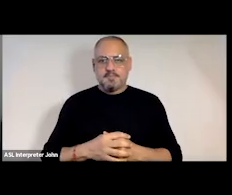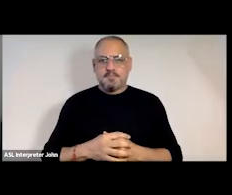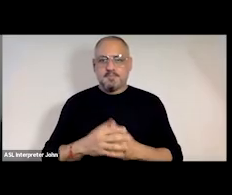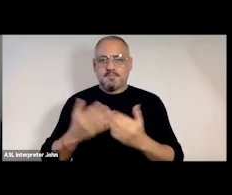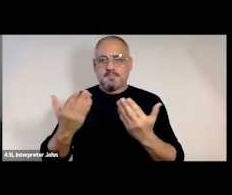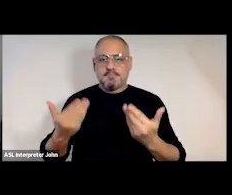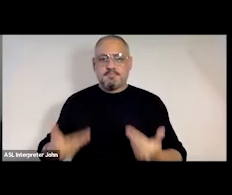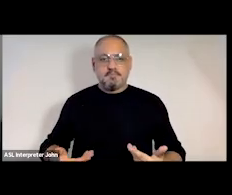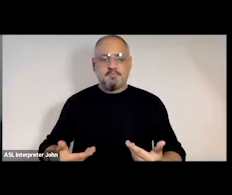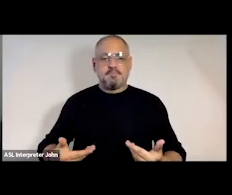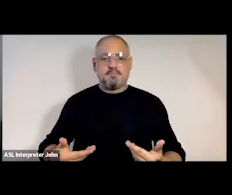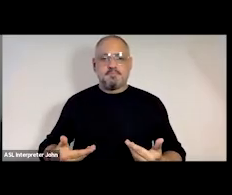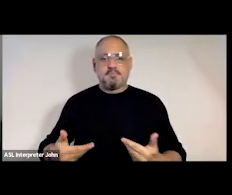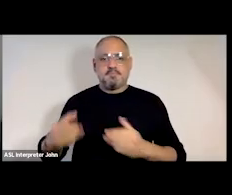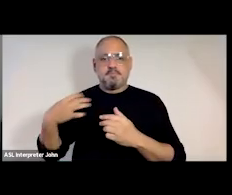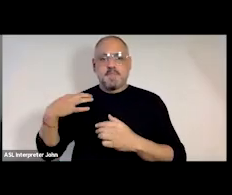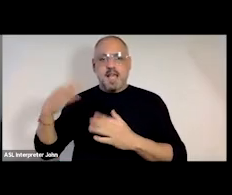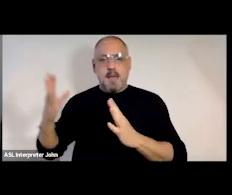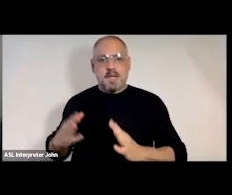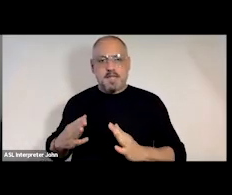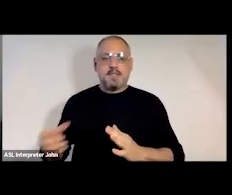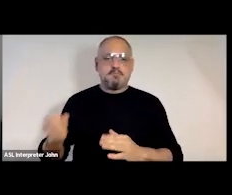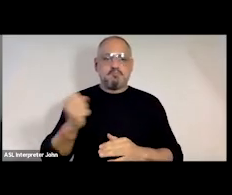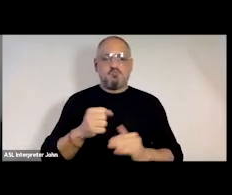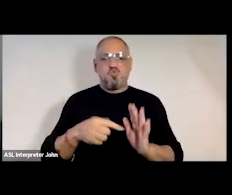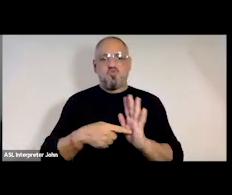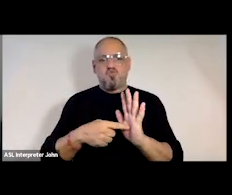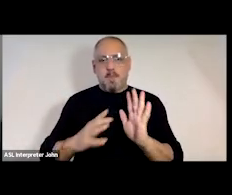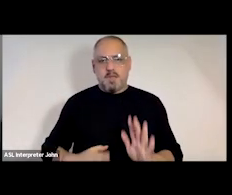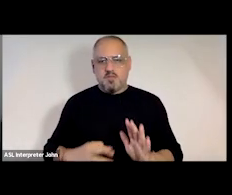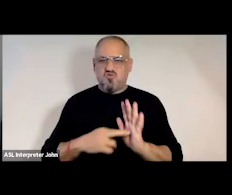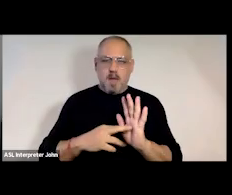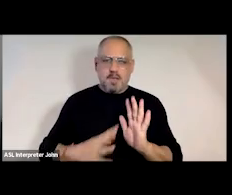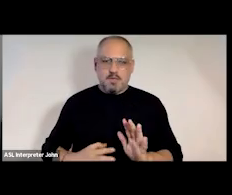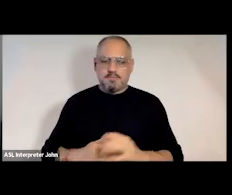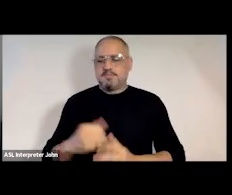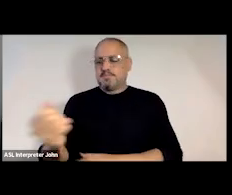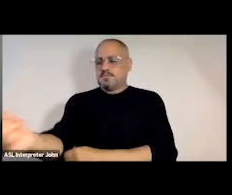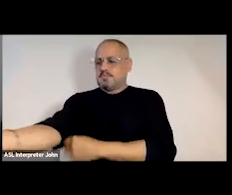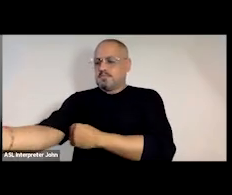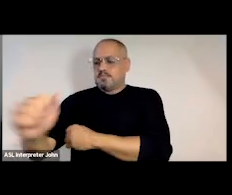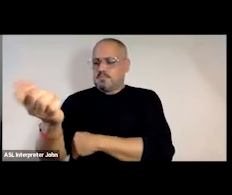serving as the applicant's appointed representative. So when you complete,